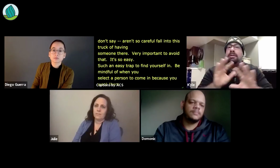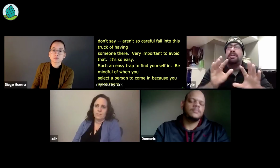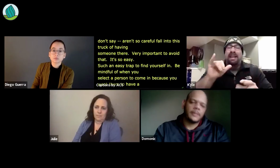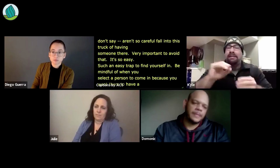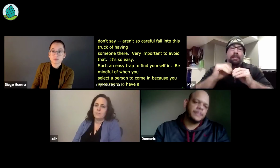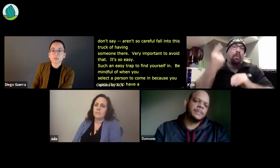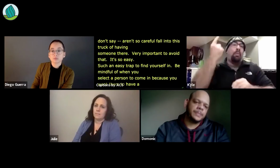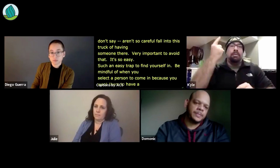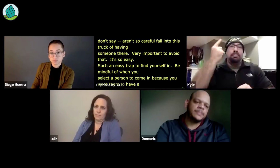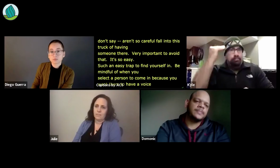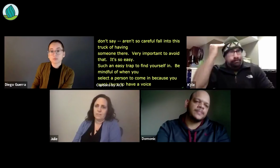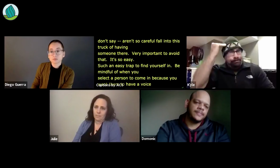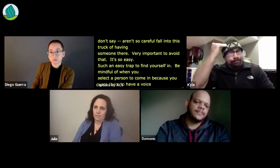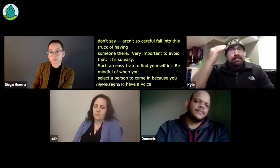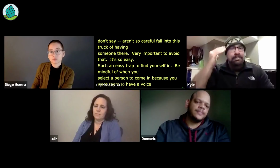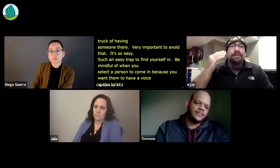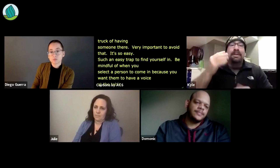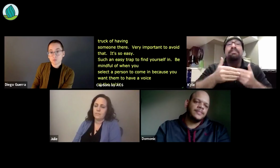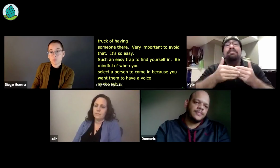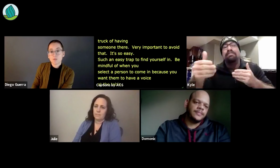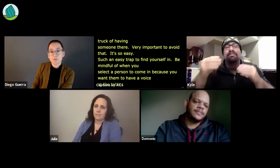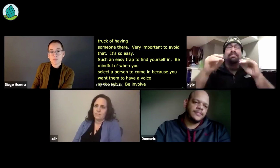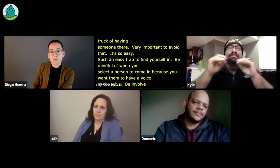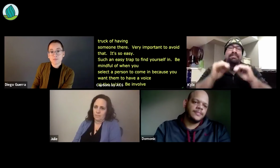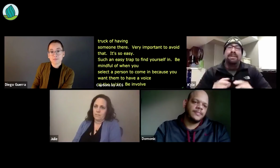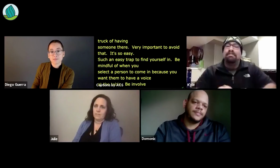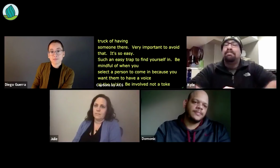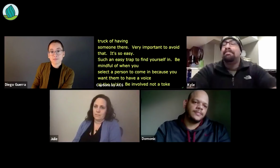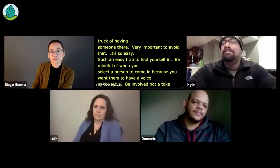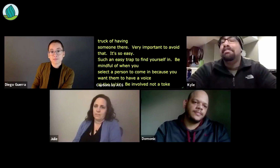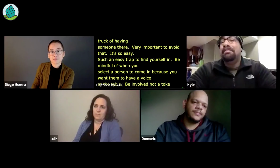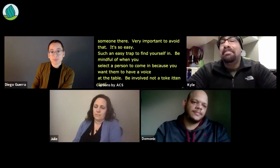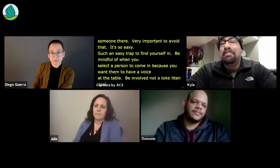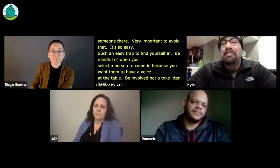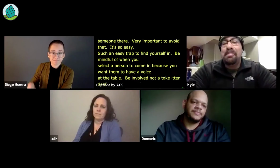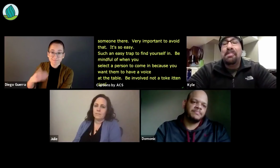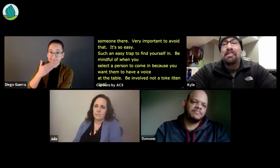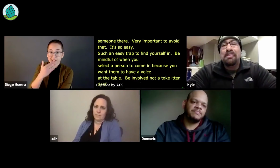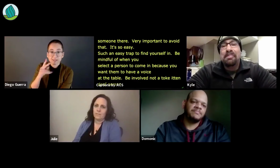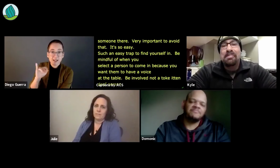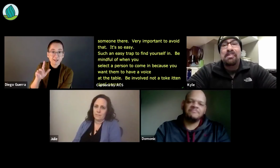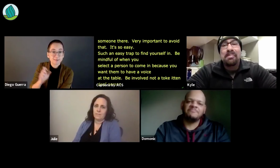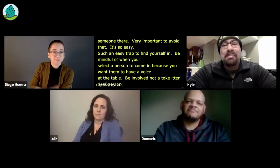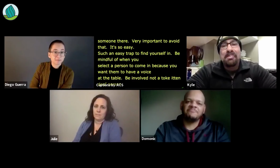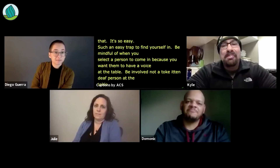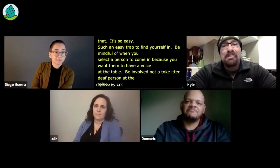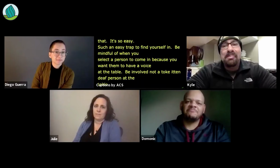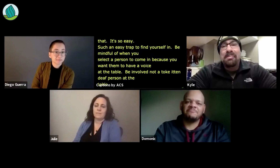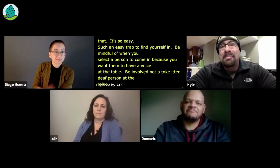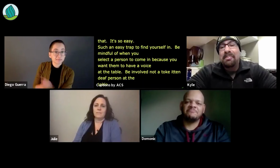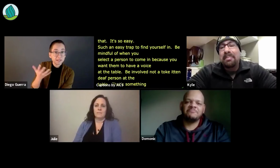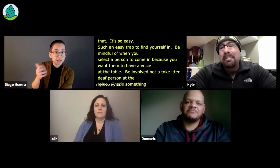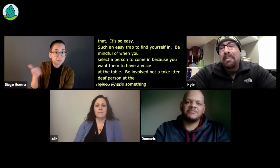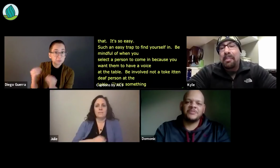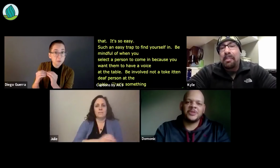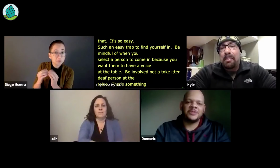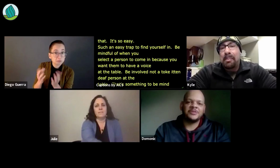mindful of as you move forward. So I'd like to leave you with that for sure. Kyle, thank you for that as well.